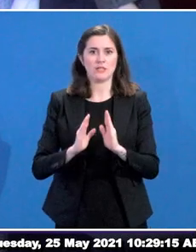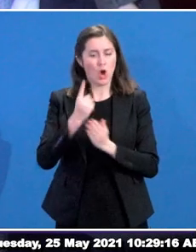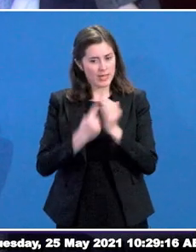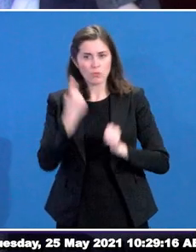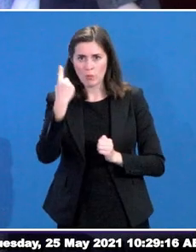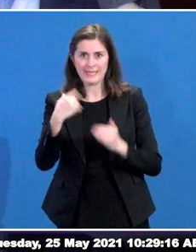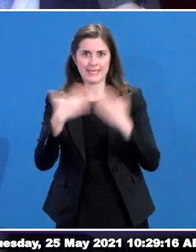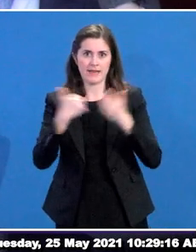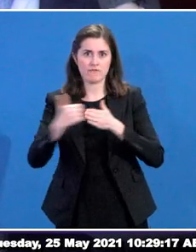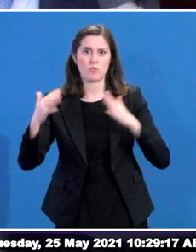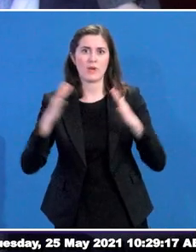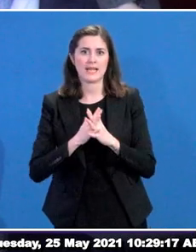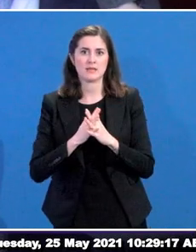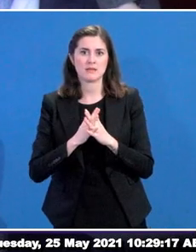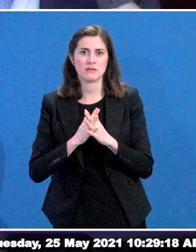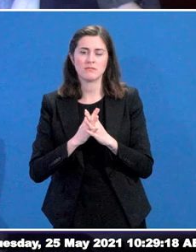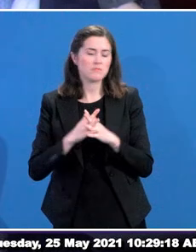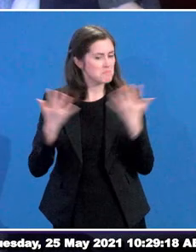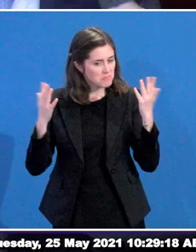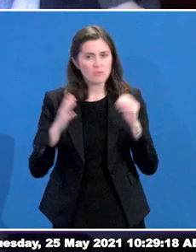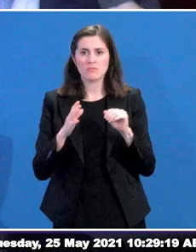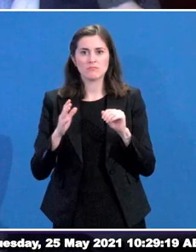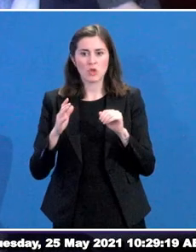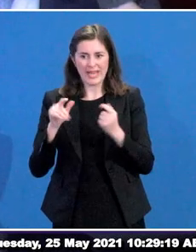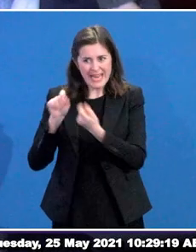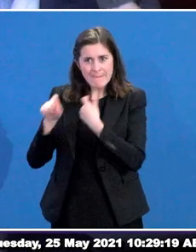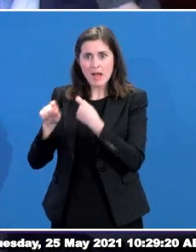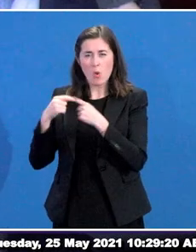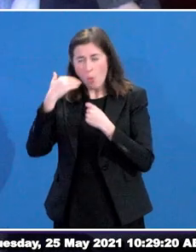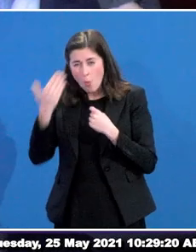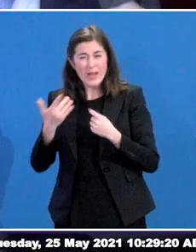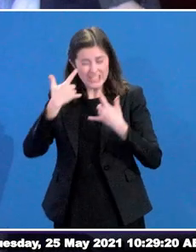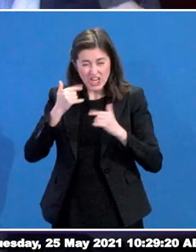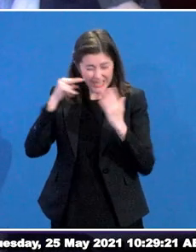I turned off the notifications for my emails because every time I had that